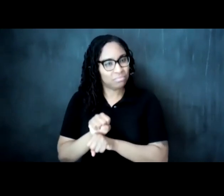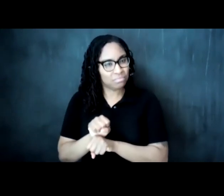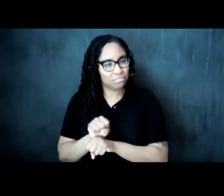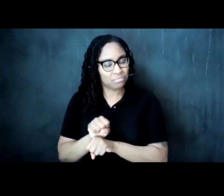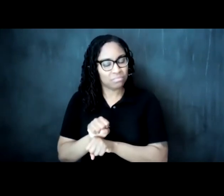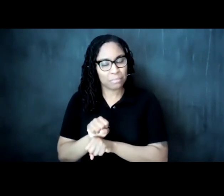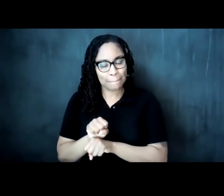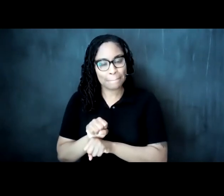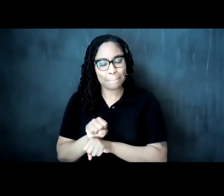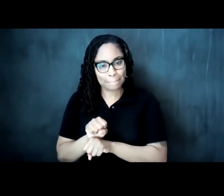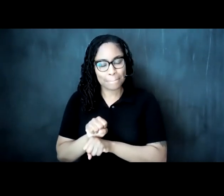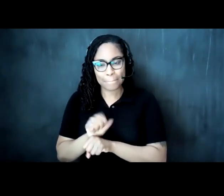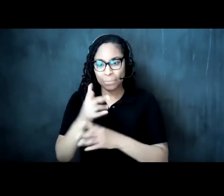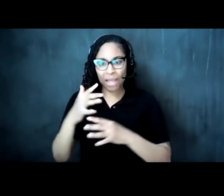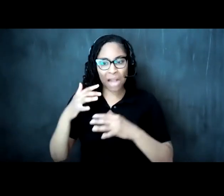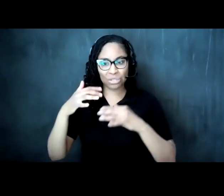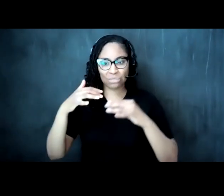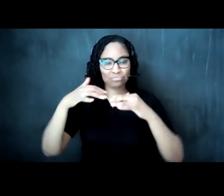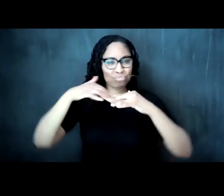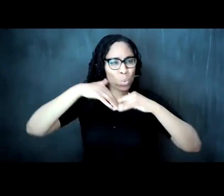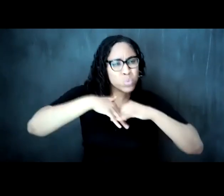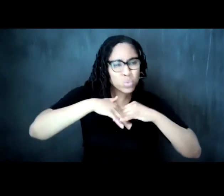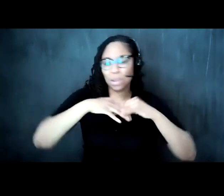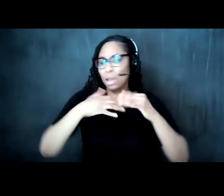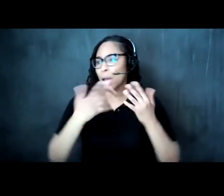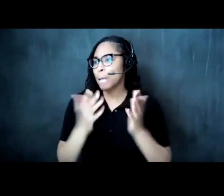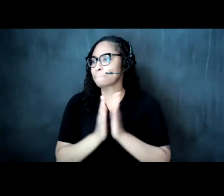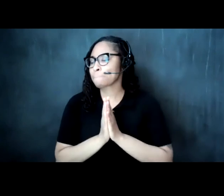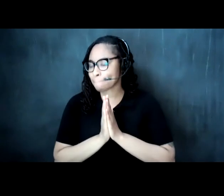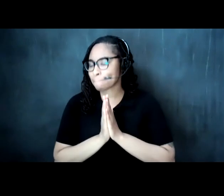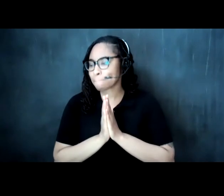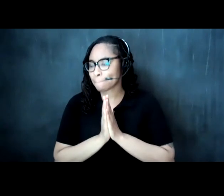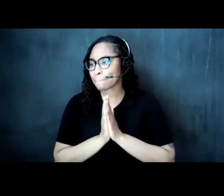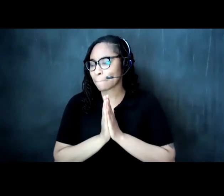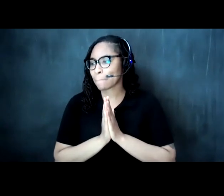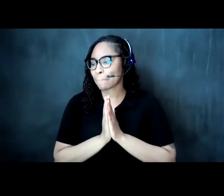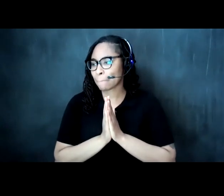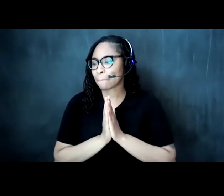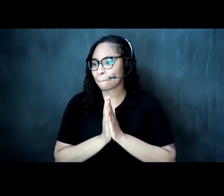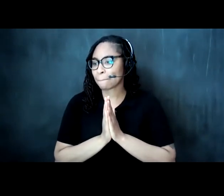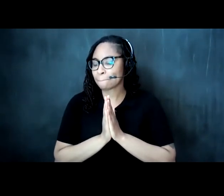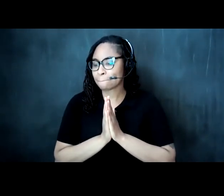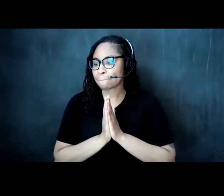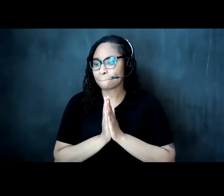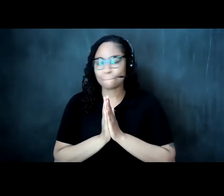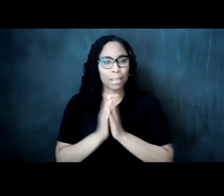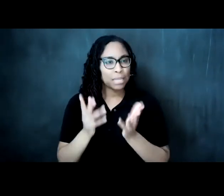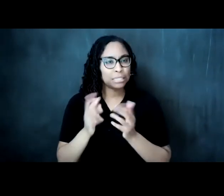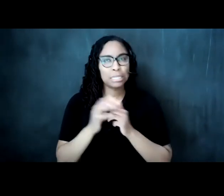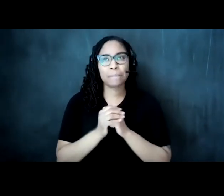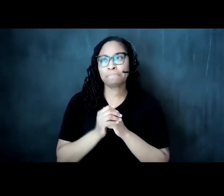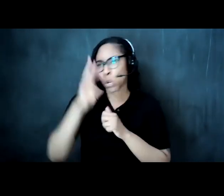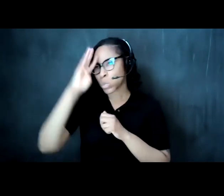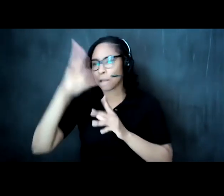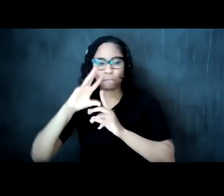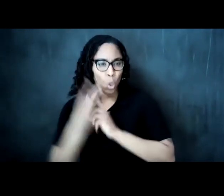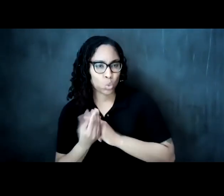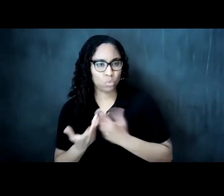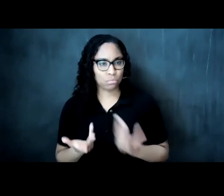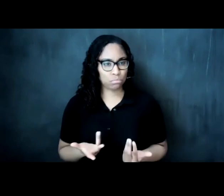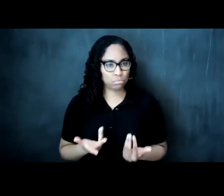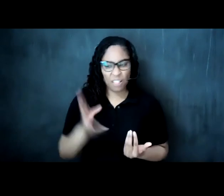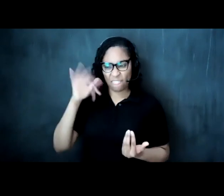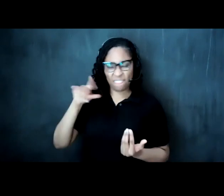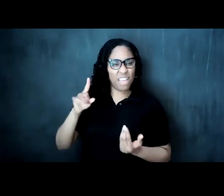grounded in a tradition and so often times it is creative culture that carries those traditions on